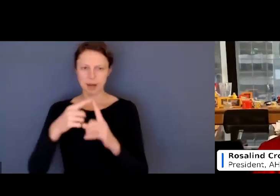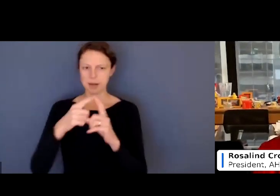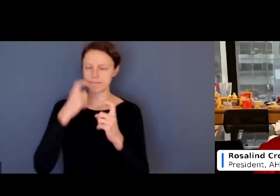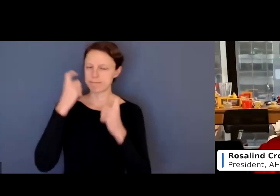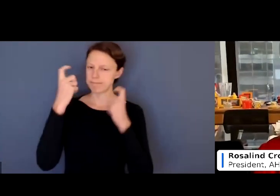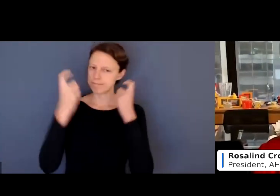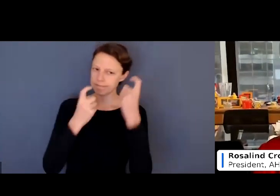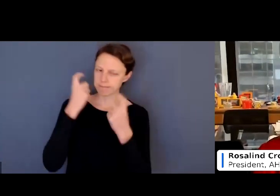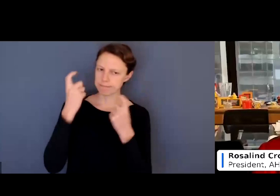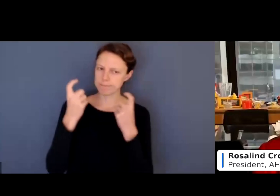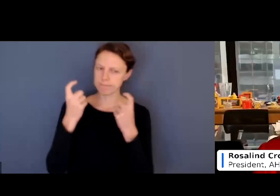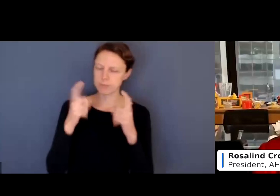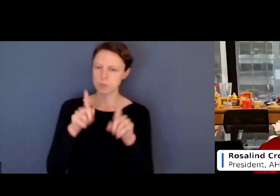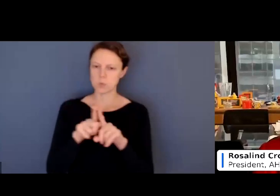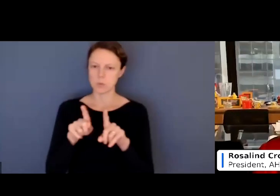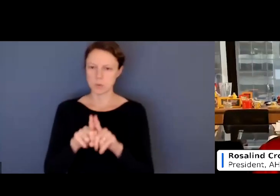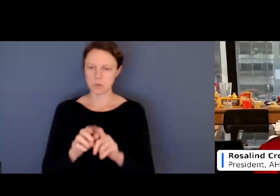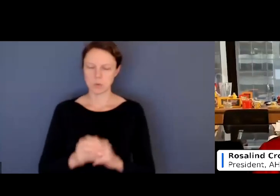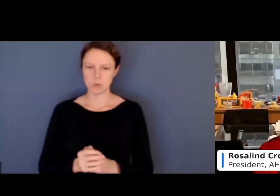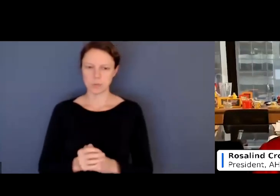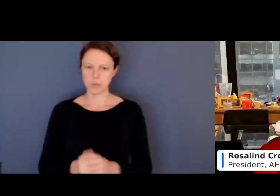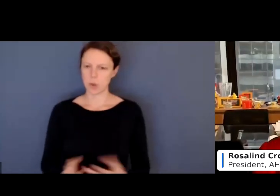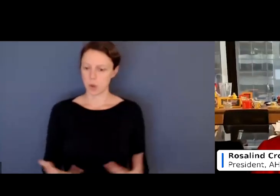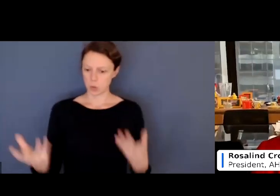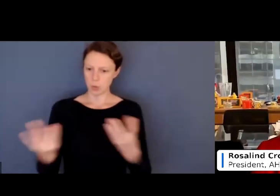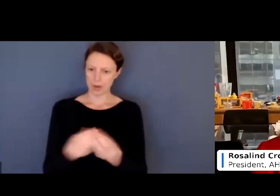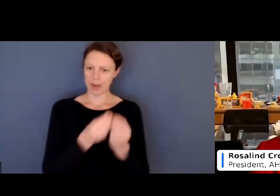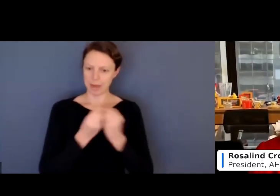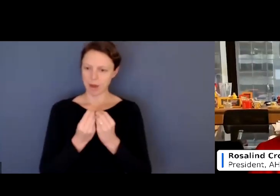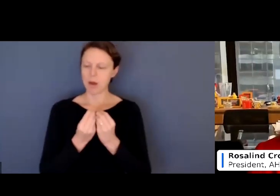Together, we can drive positive change and work towards